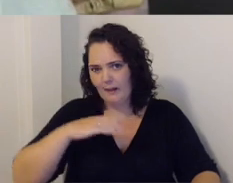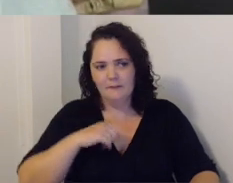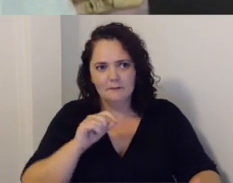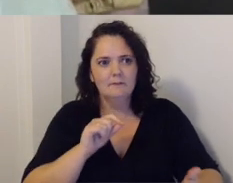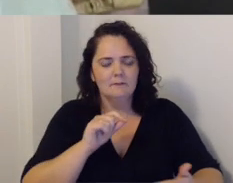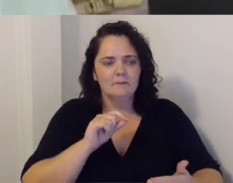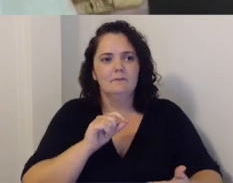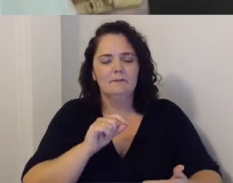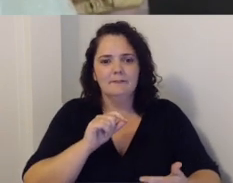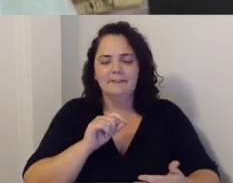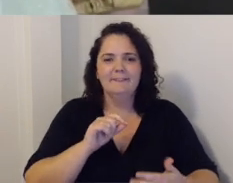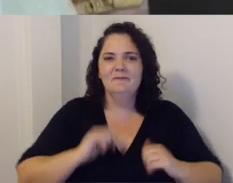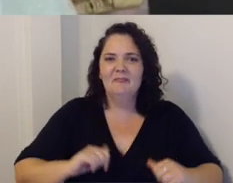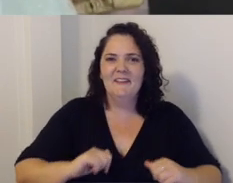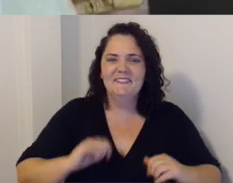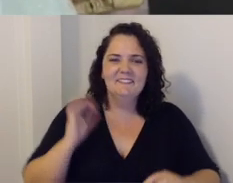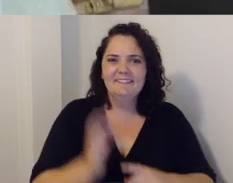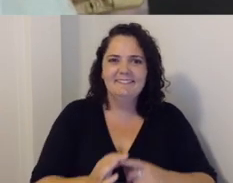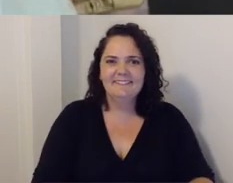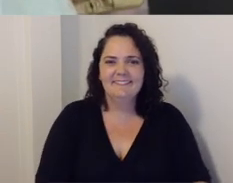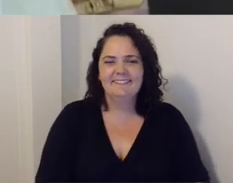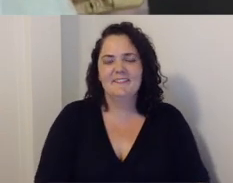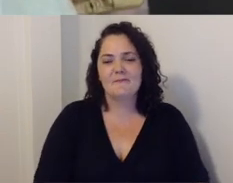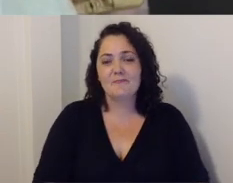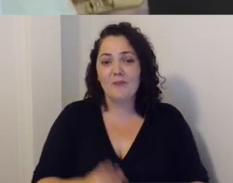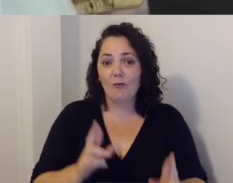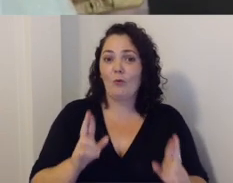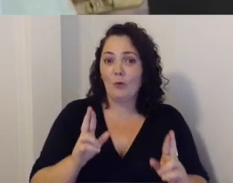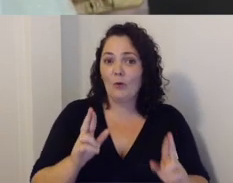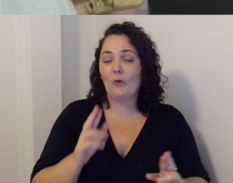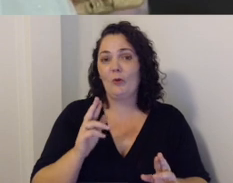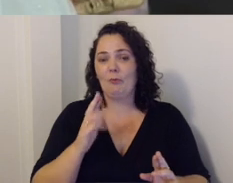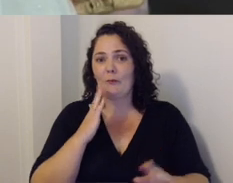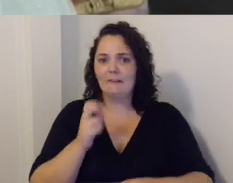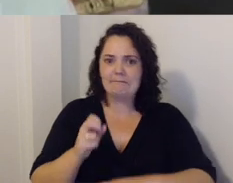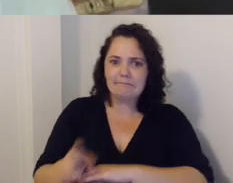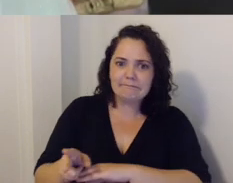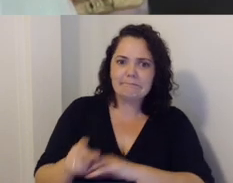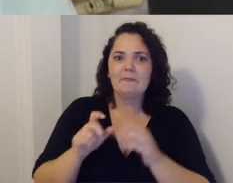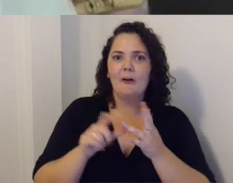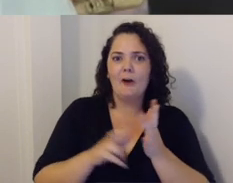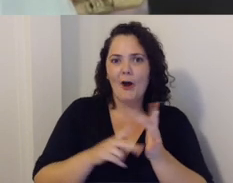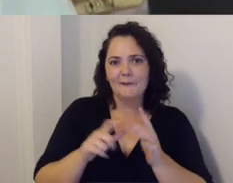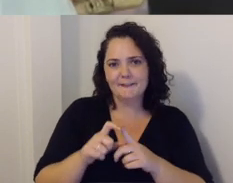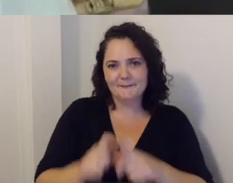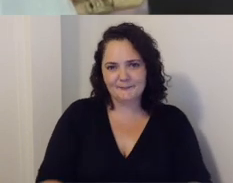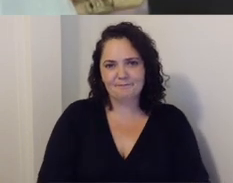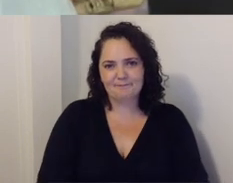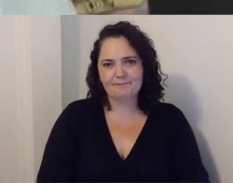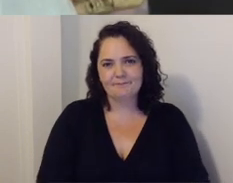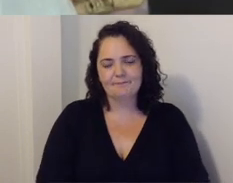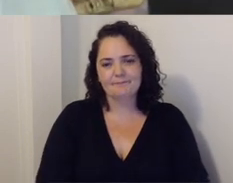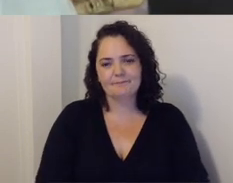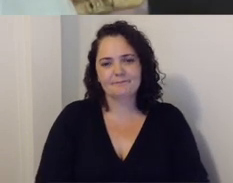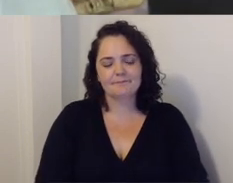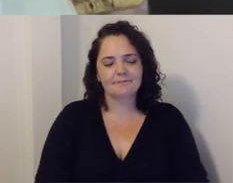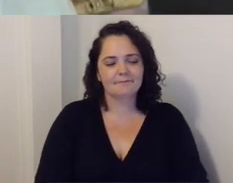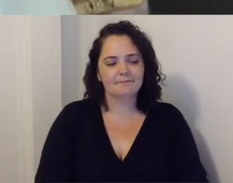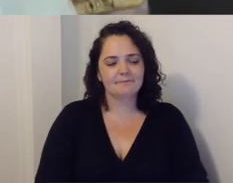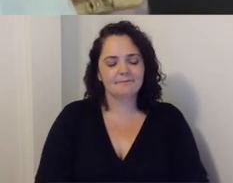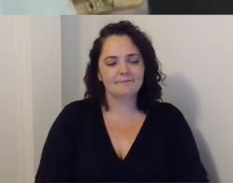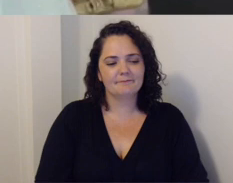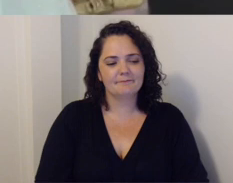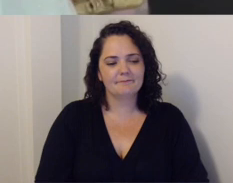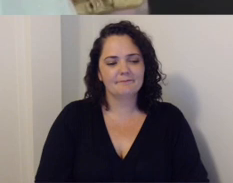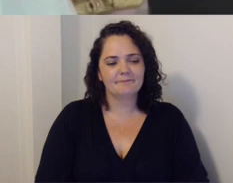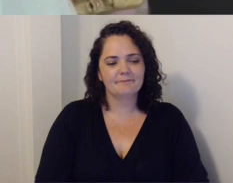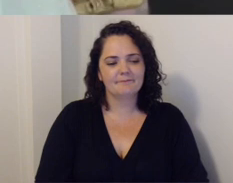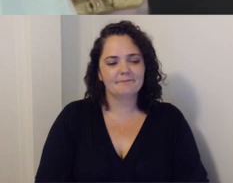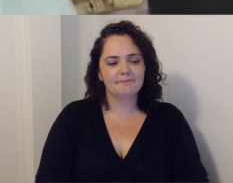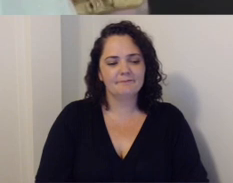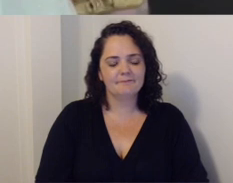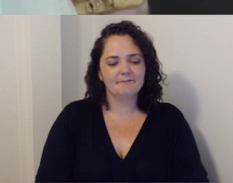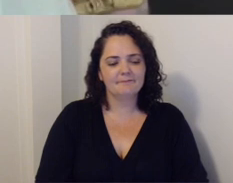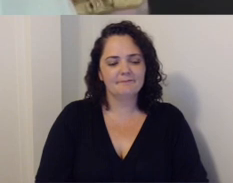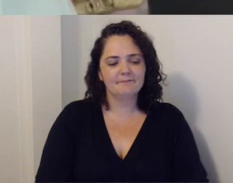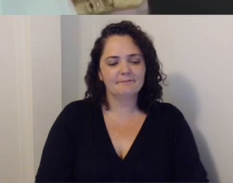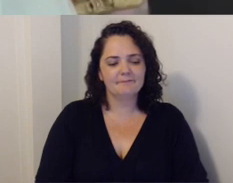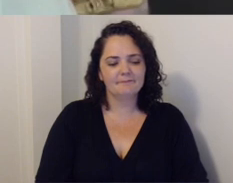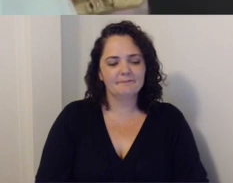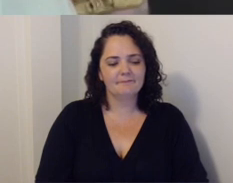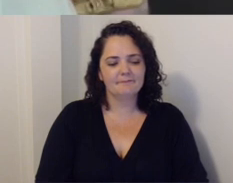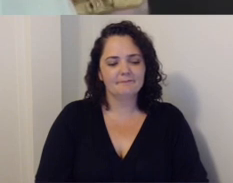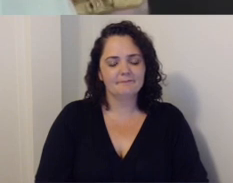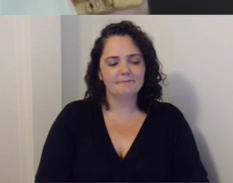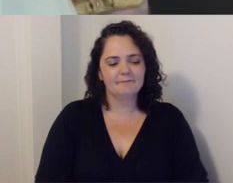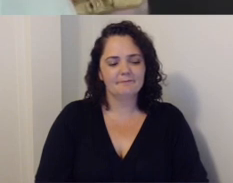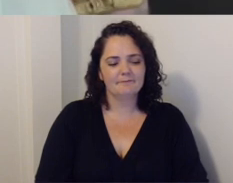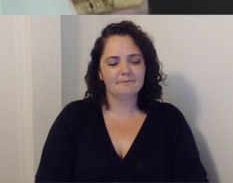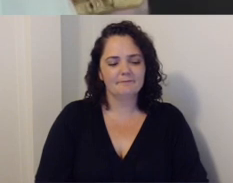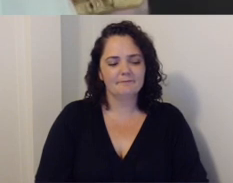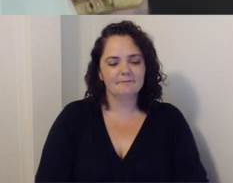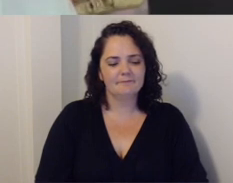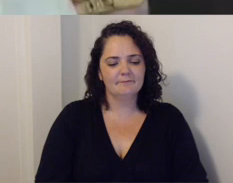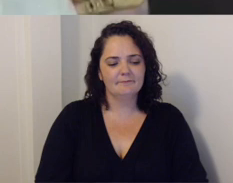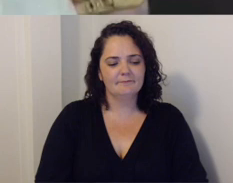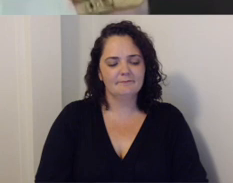after we've uh I say hopefully after we've gotten through COVID